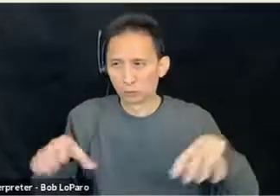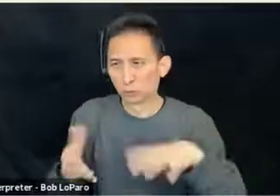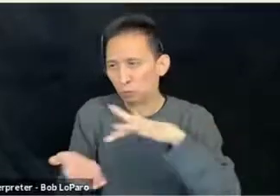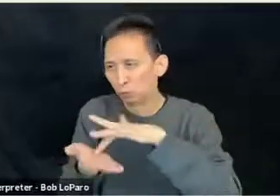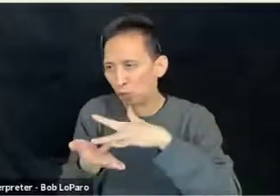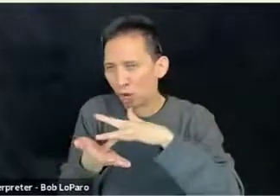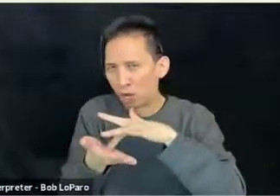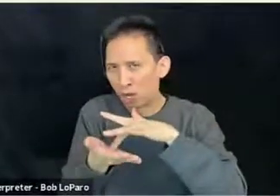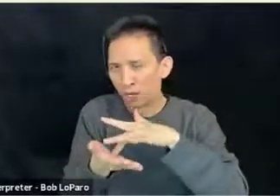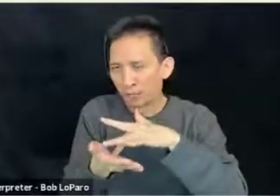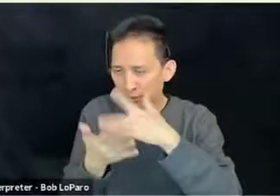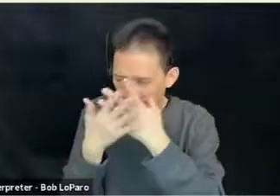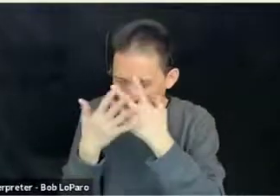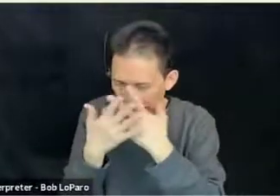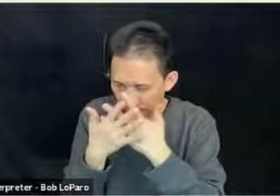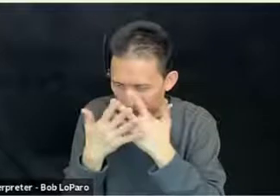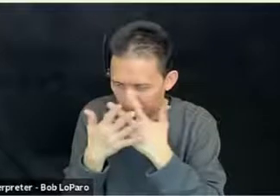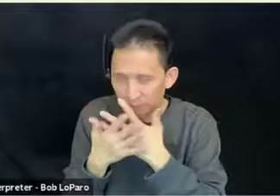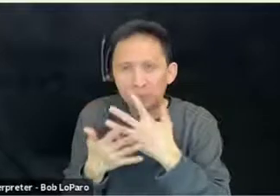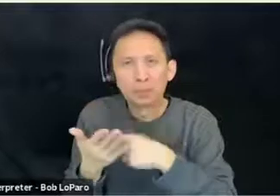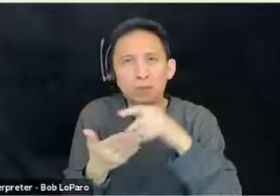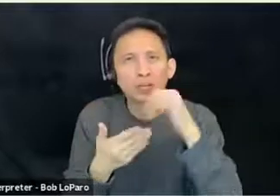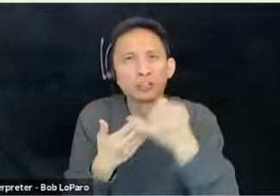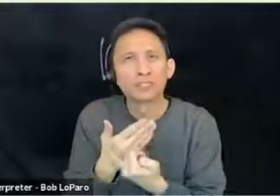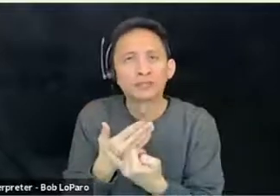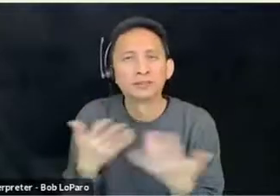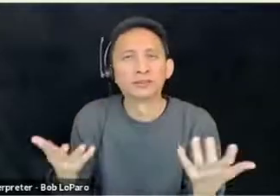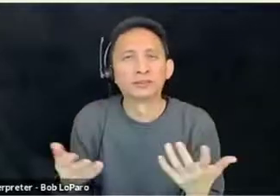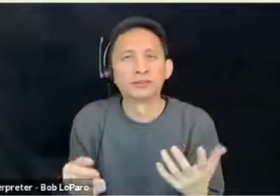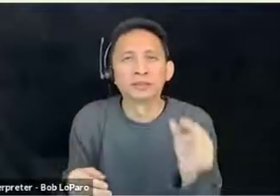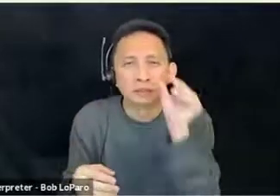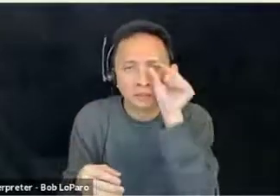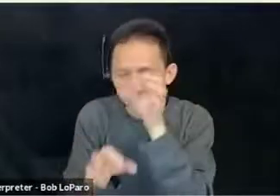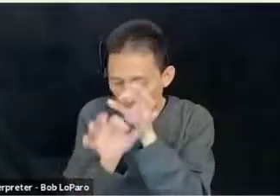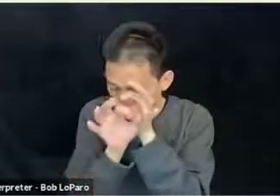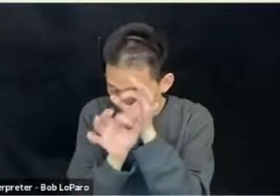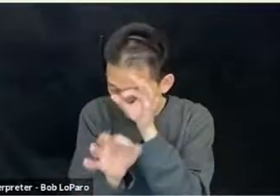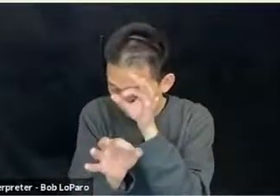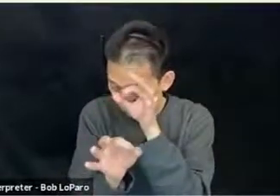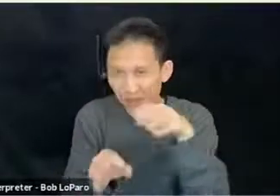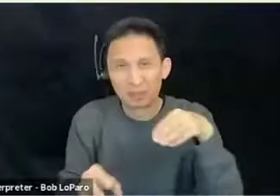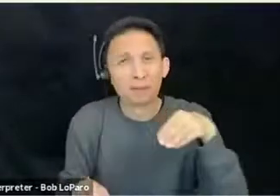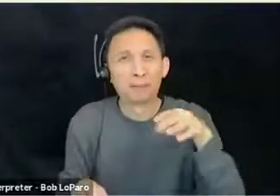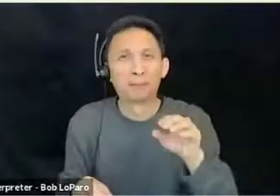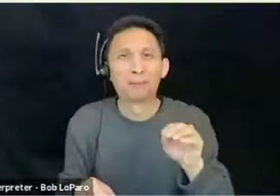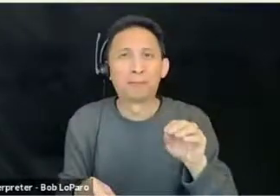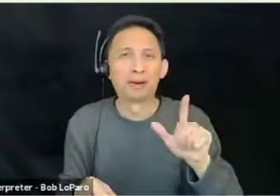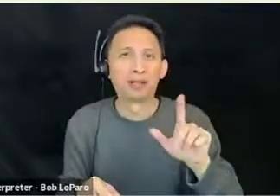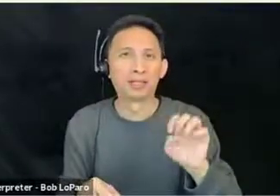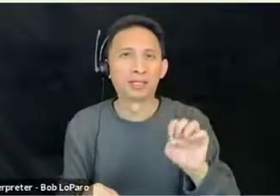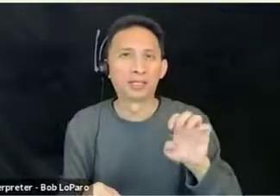so we're looking at small molecules that could be helpful